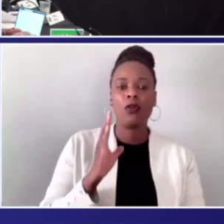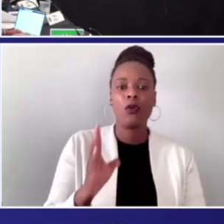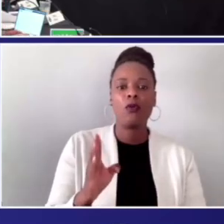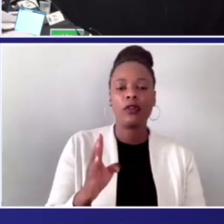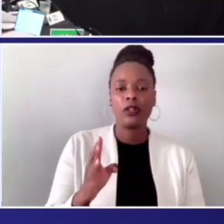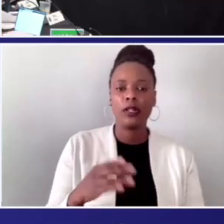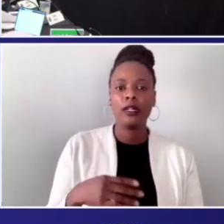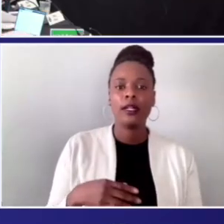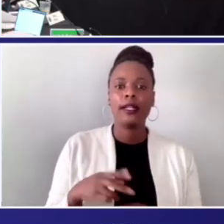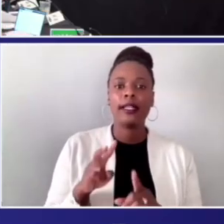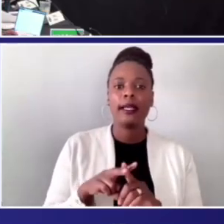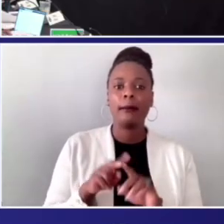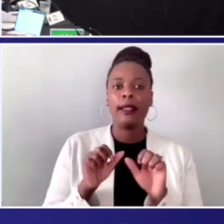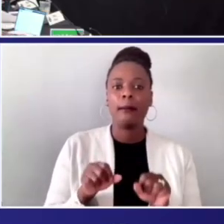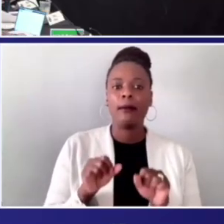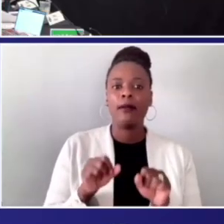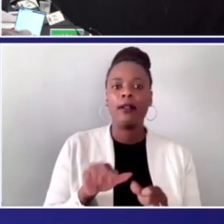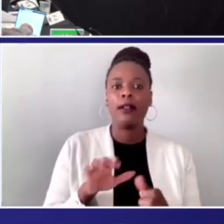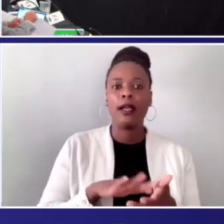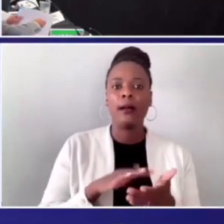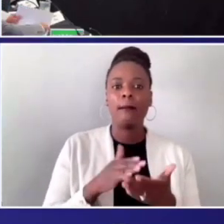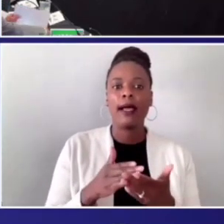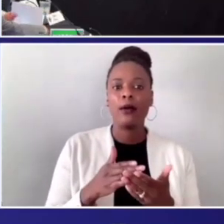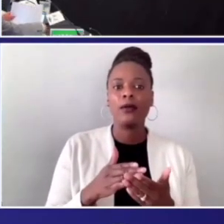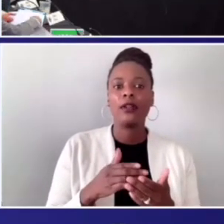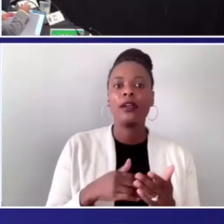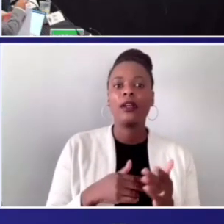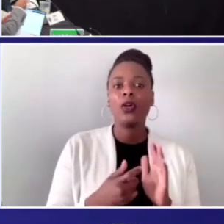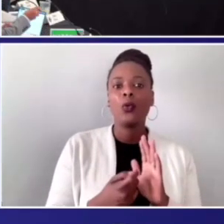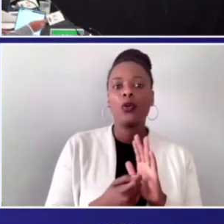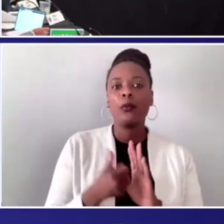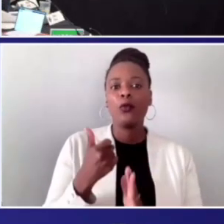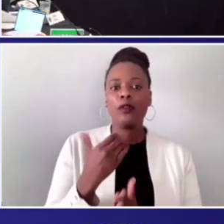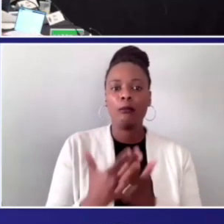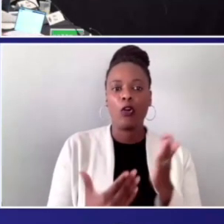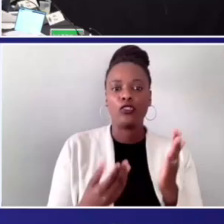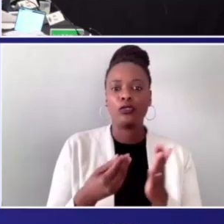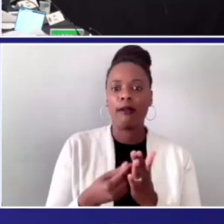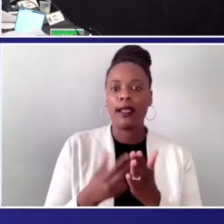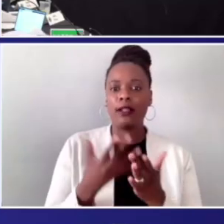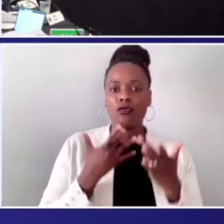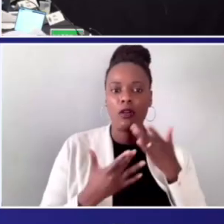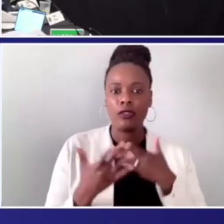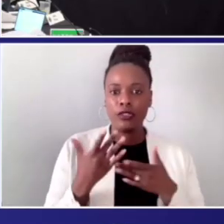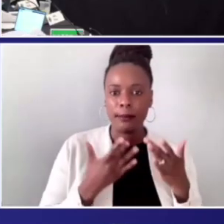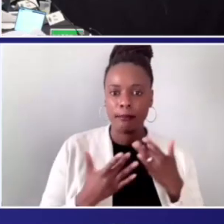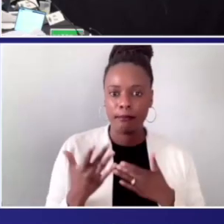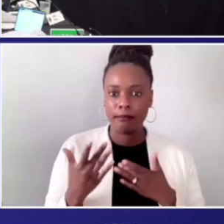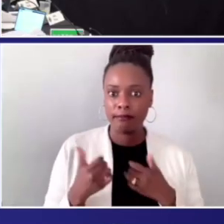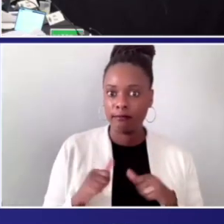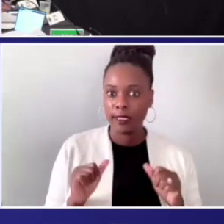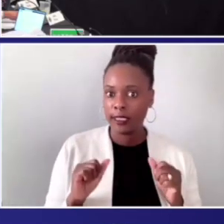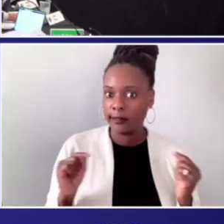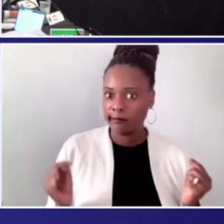Again, because of the partial financial hardship, we're removing that. Any on that we can move forward?